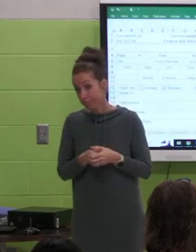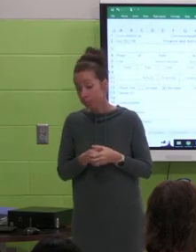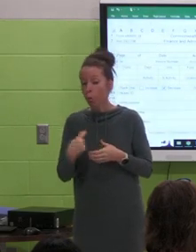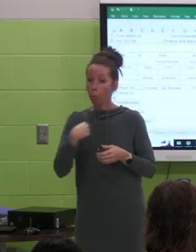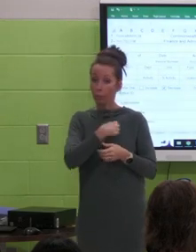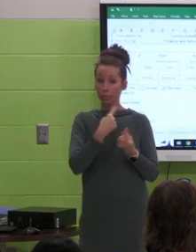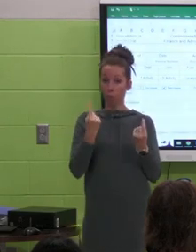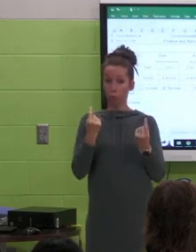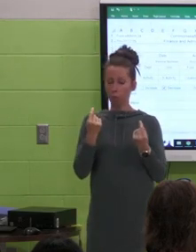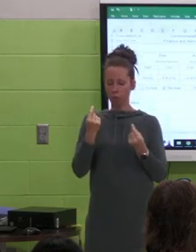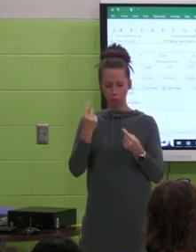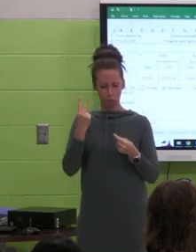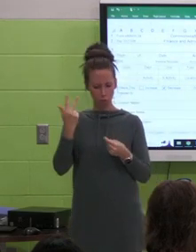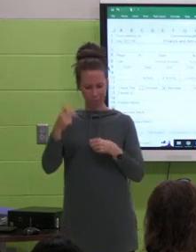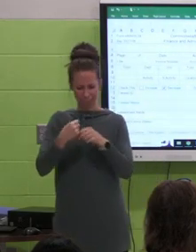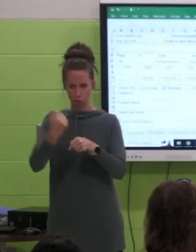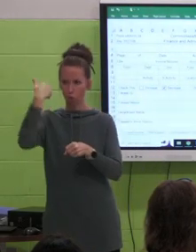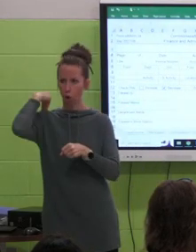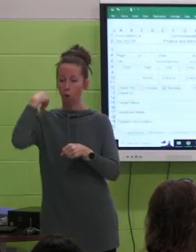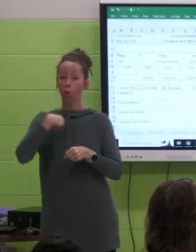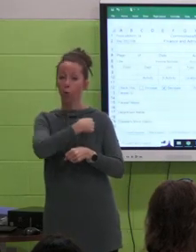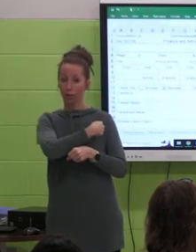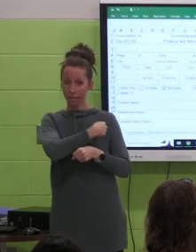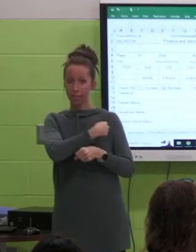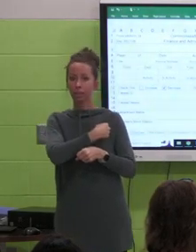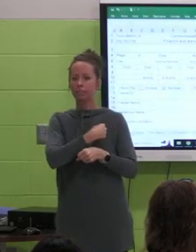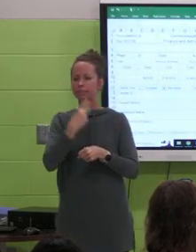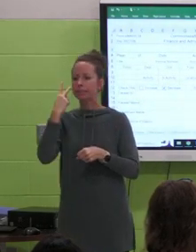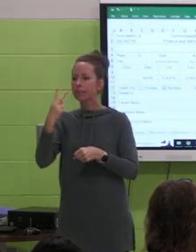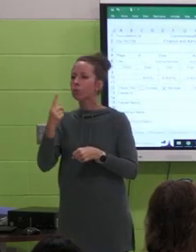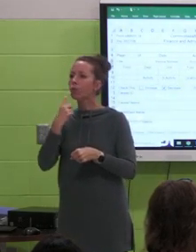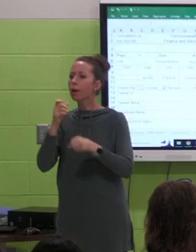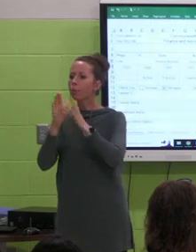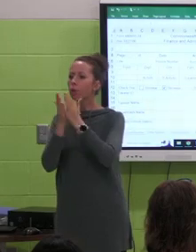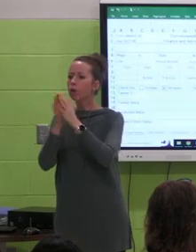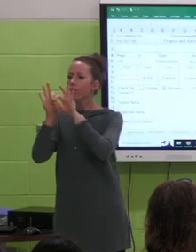what we did a couple of years ago is we took a lot of those red book forms and we we changed